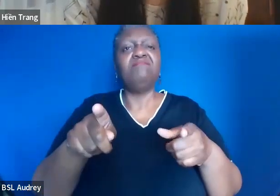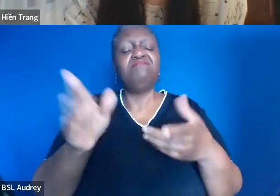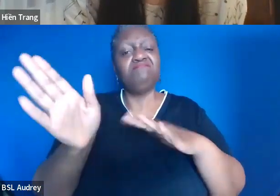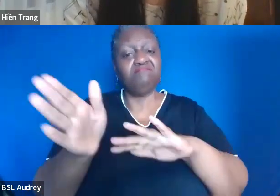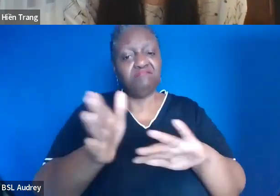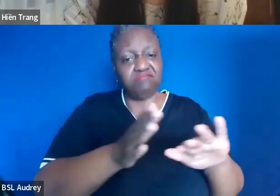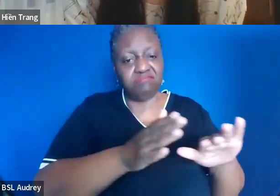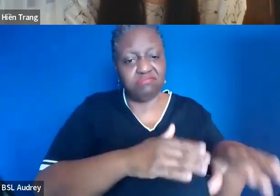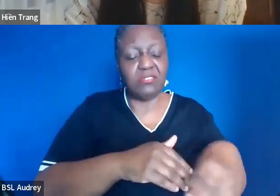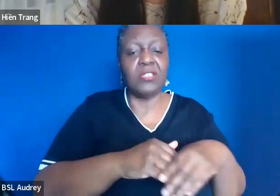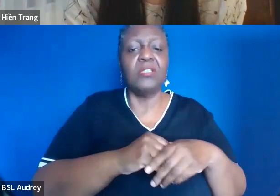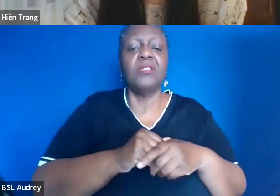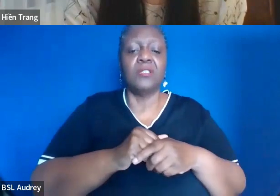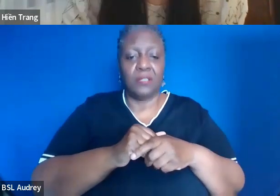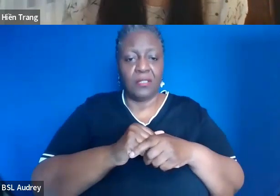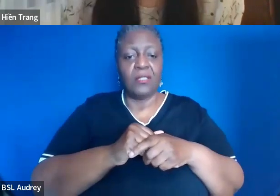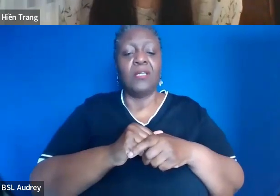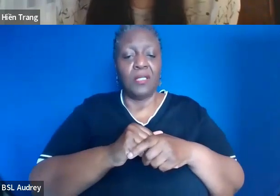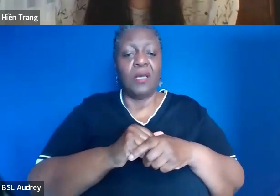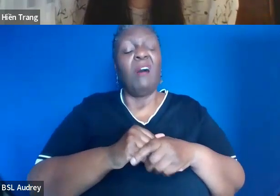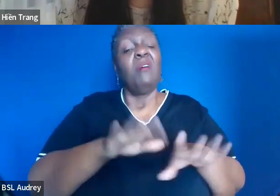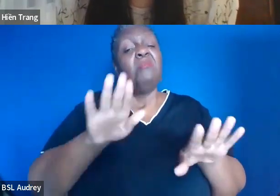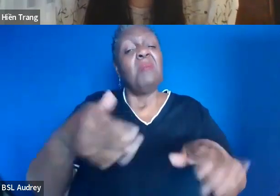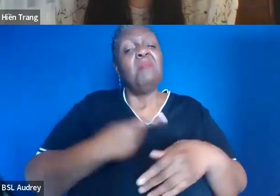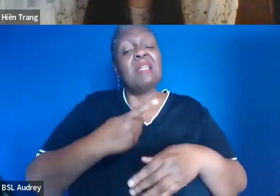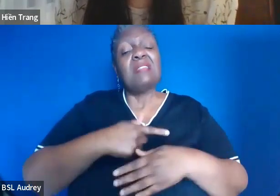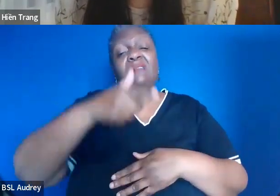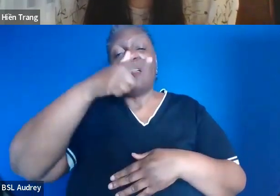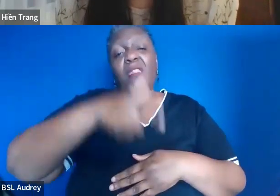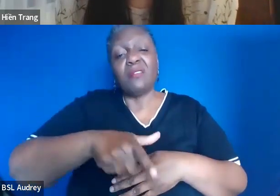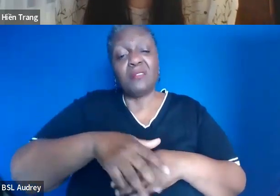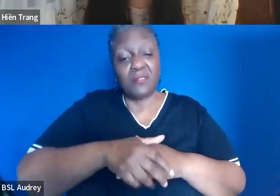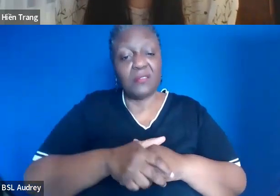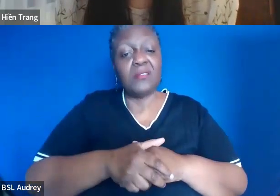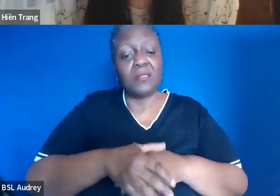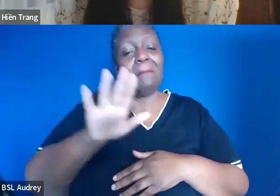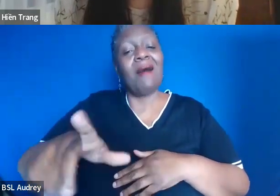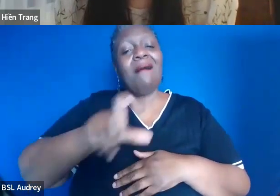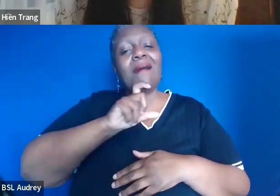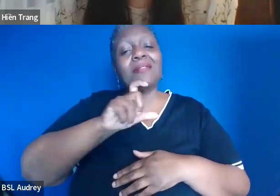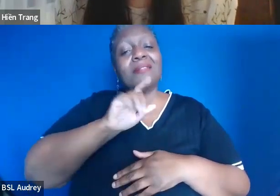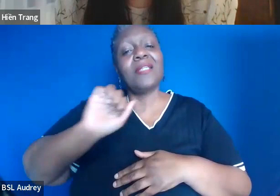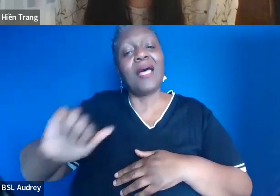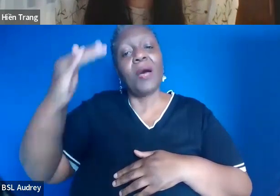um but then I was very lucky that one of our uh that my cousin and her mom moved to the US and